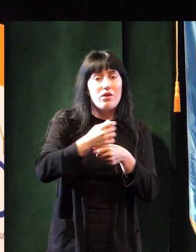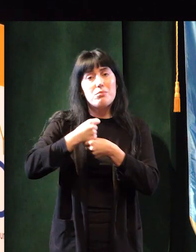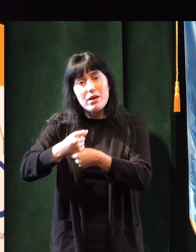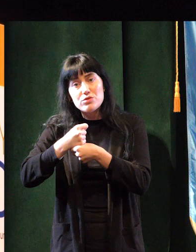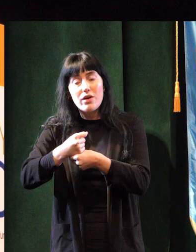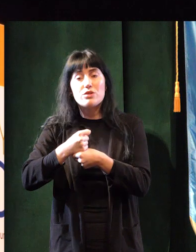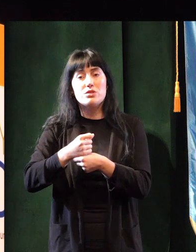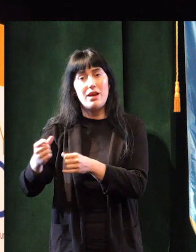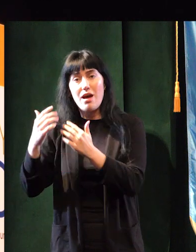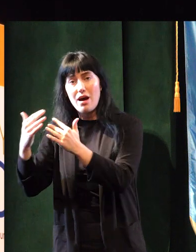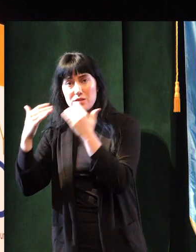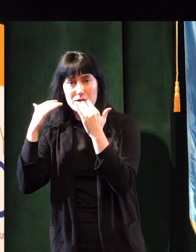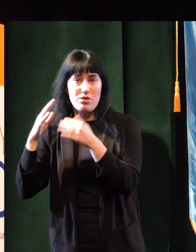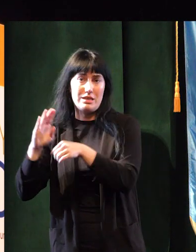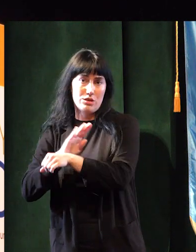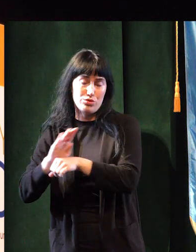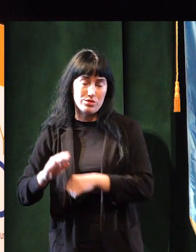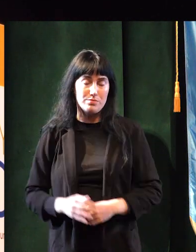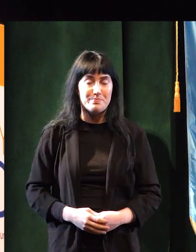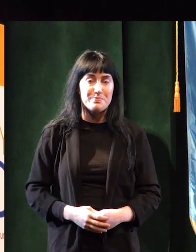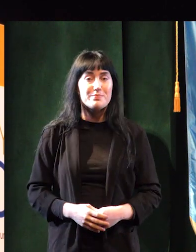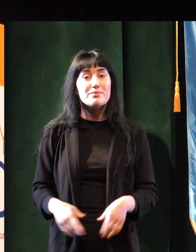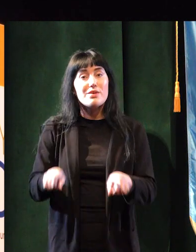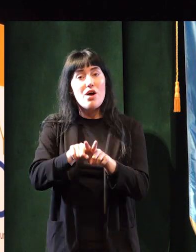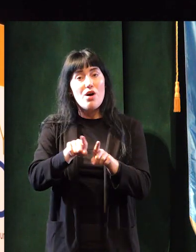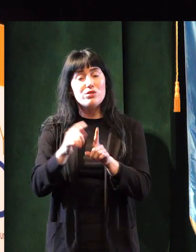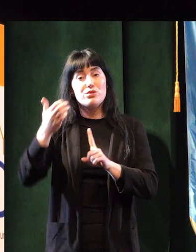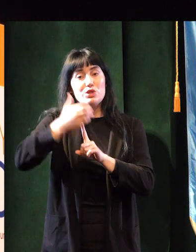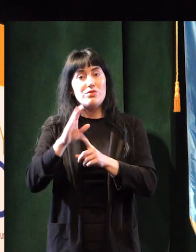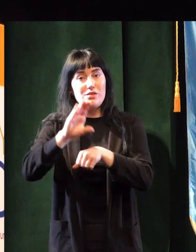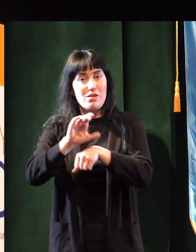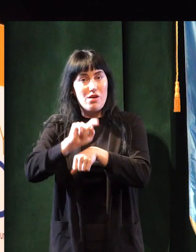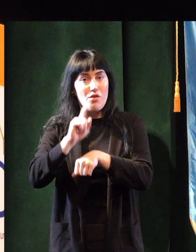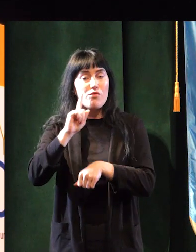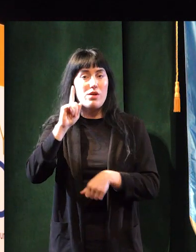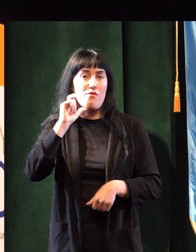manufacturing and the hospitality industries she also served as a